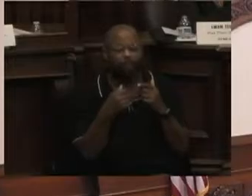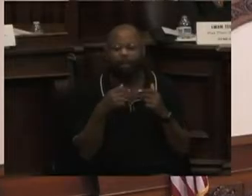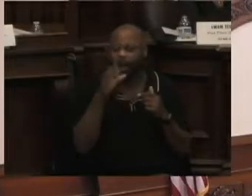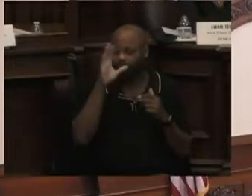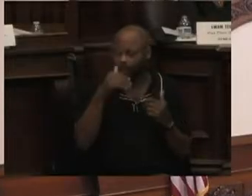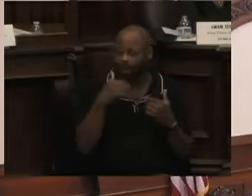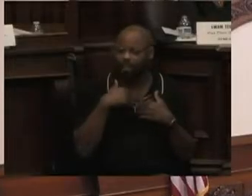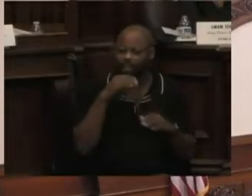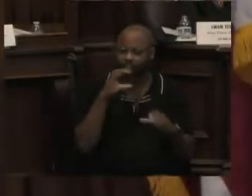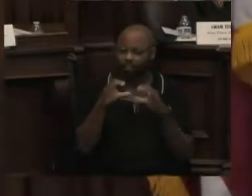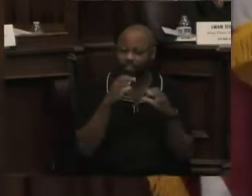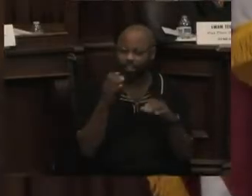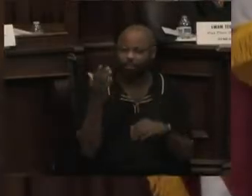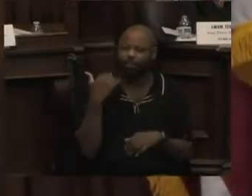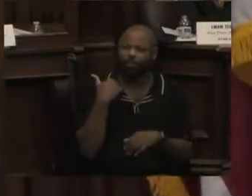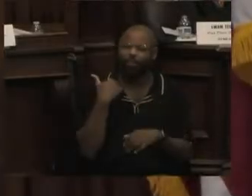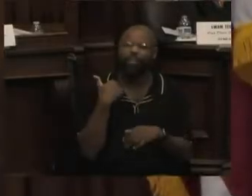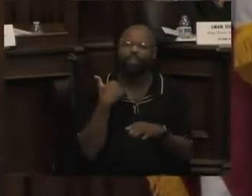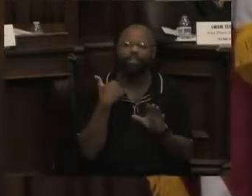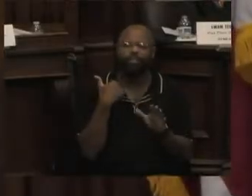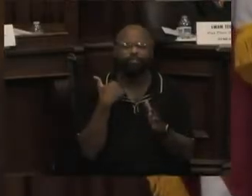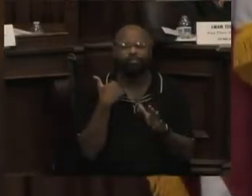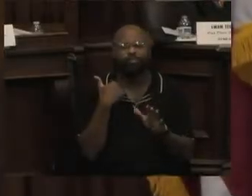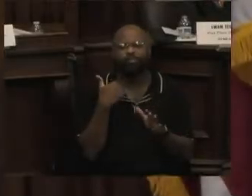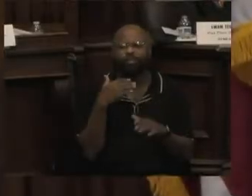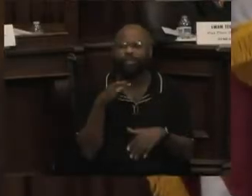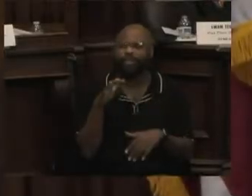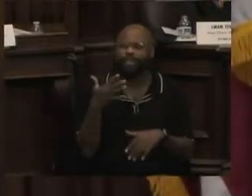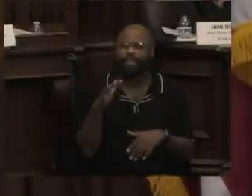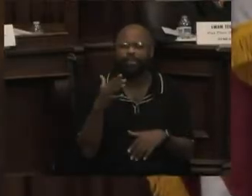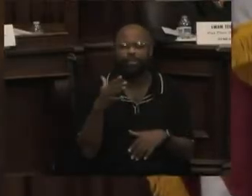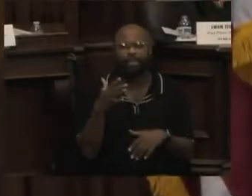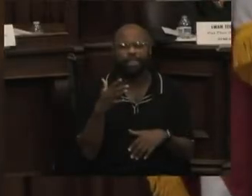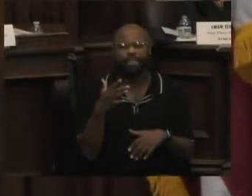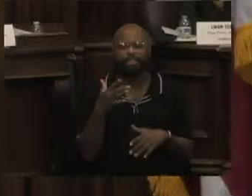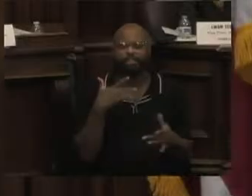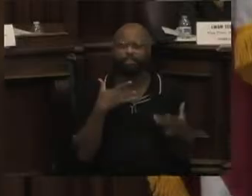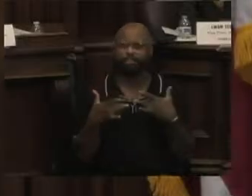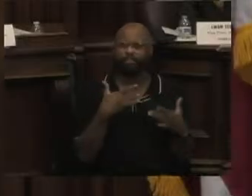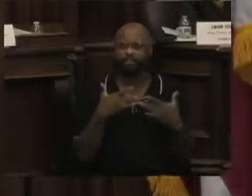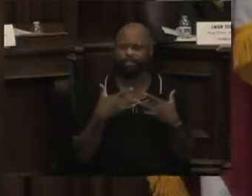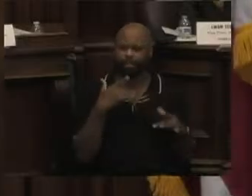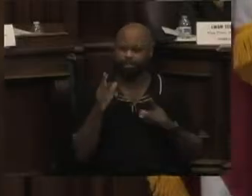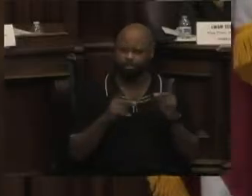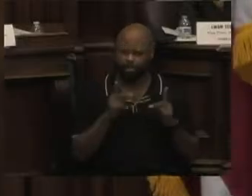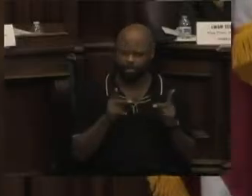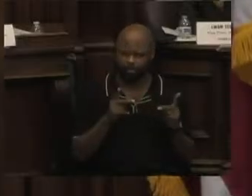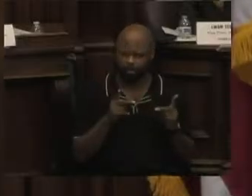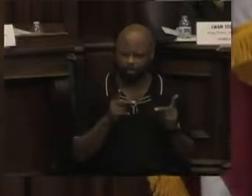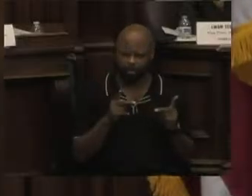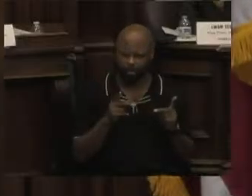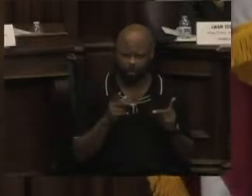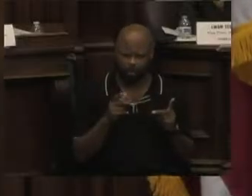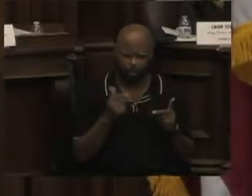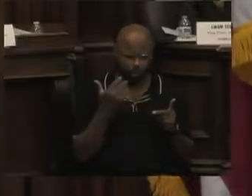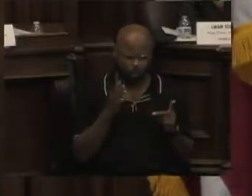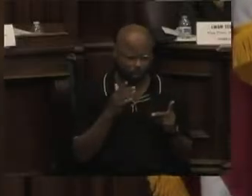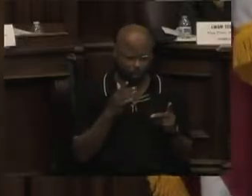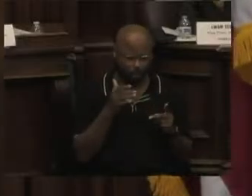the office. And I know, I know that I've had that conversation previously. That is a bit